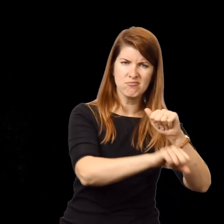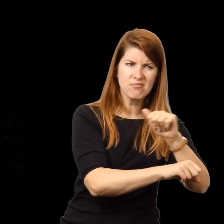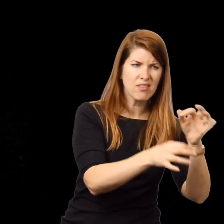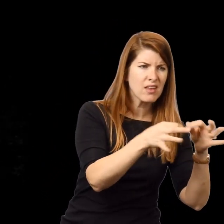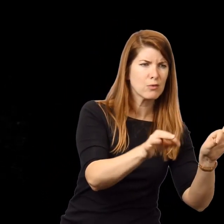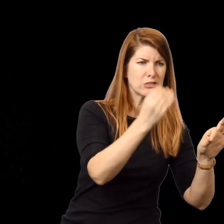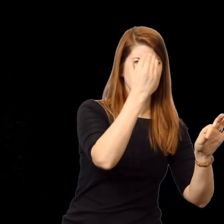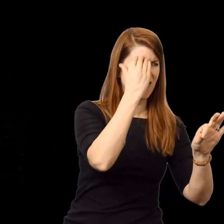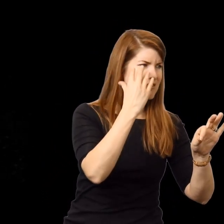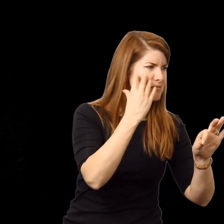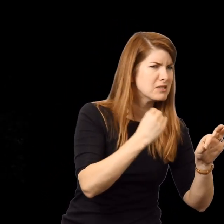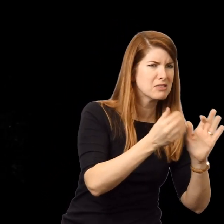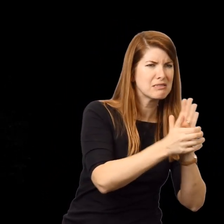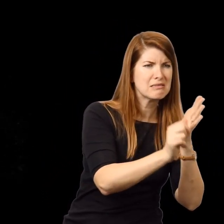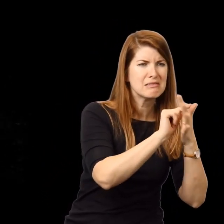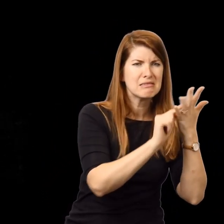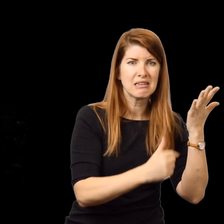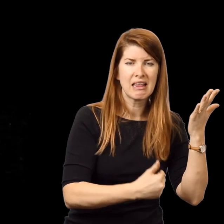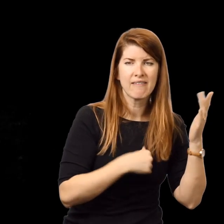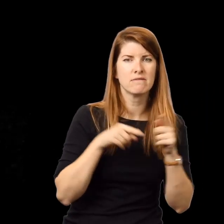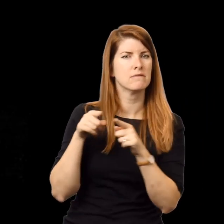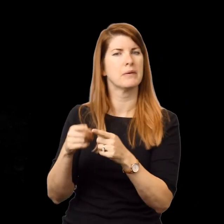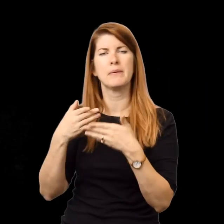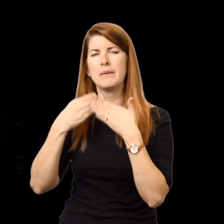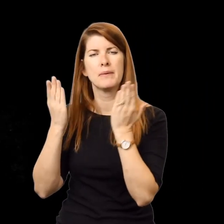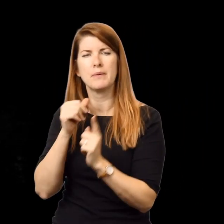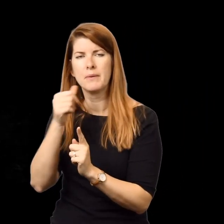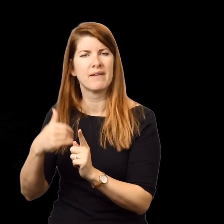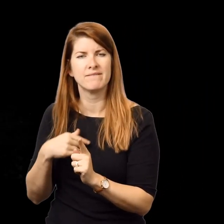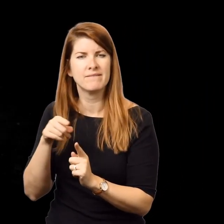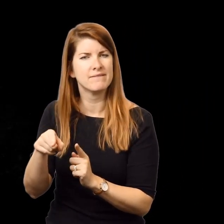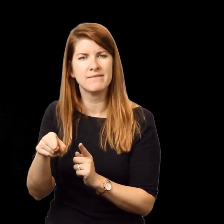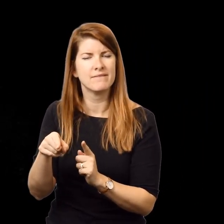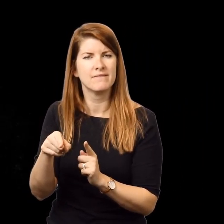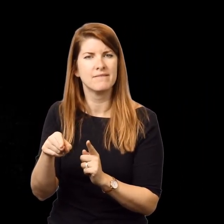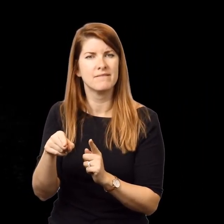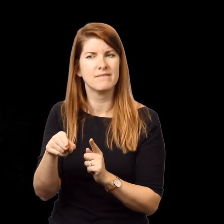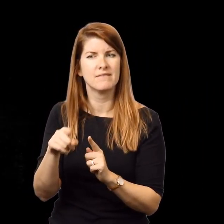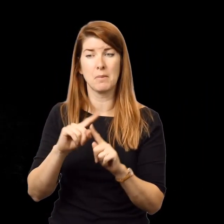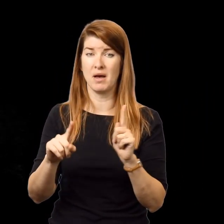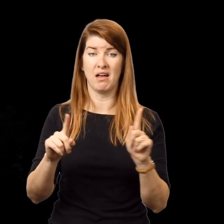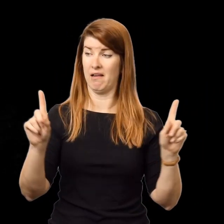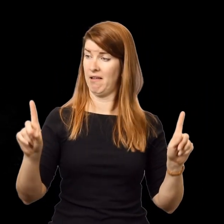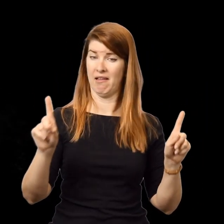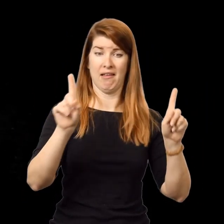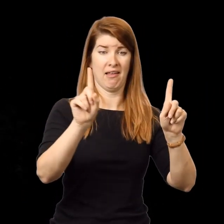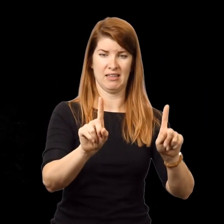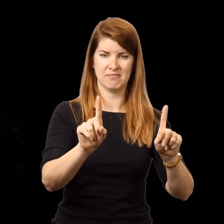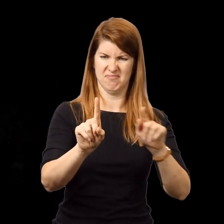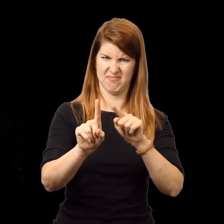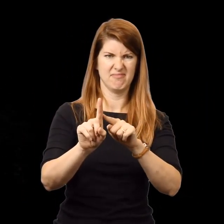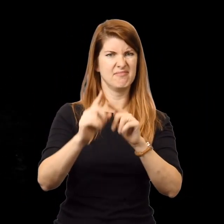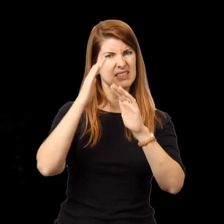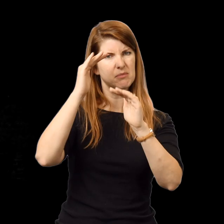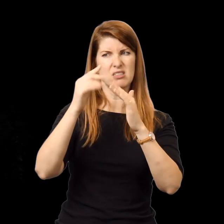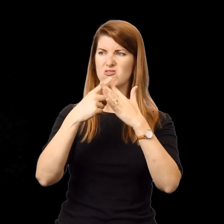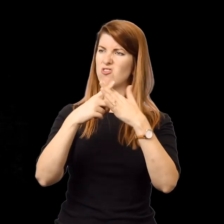knowledge, experience or skills, and yet, they're expected to start and to go forward.